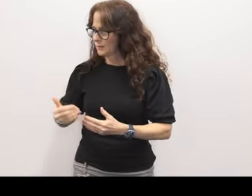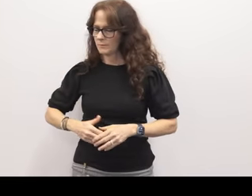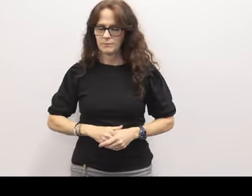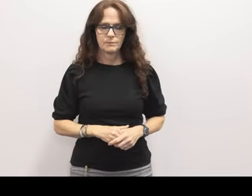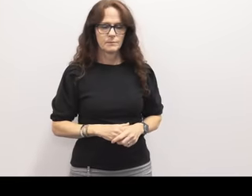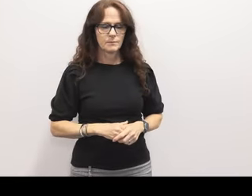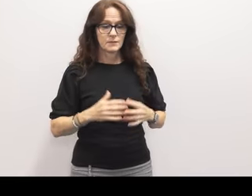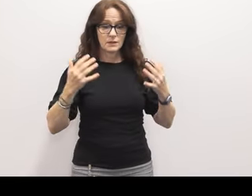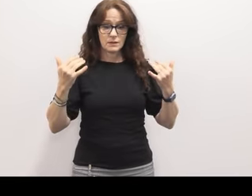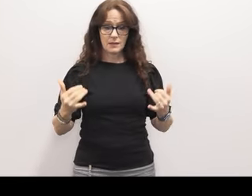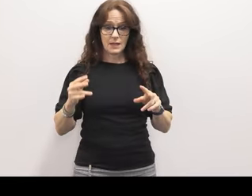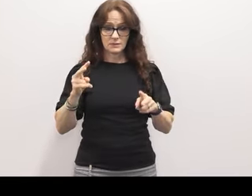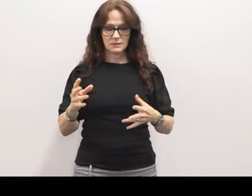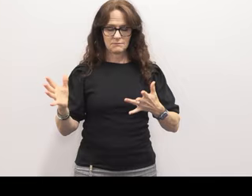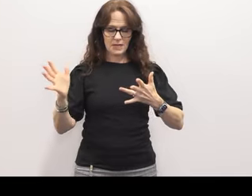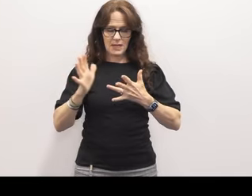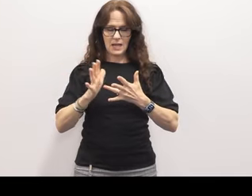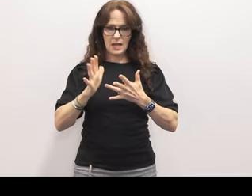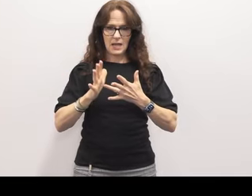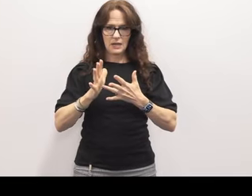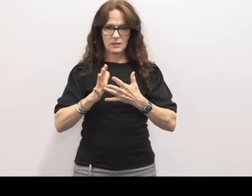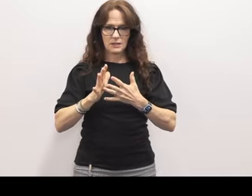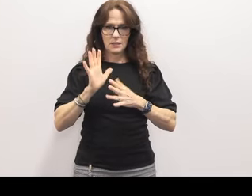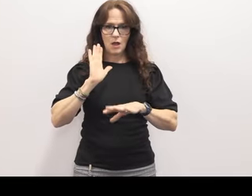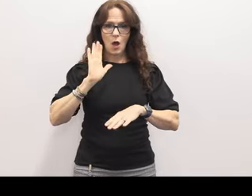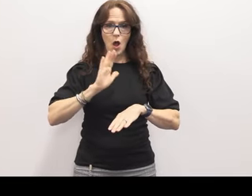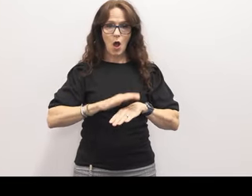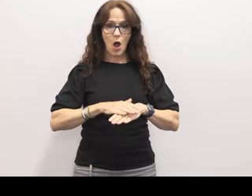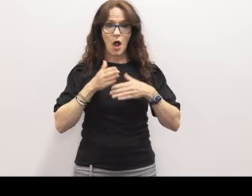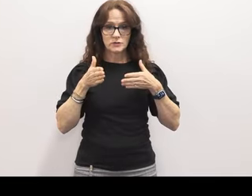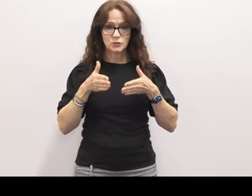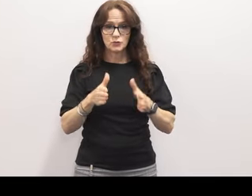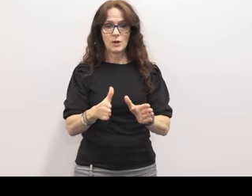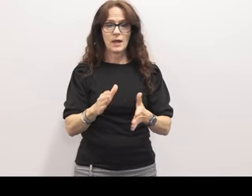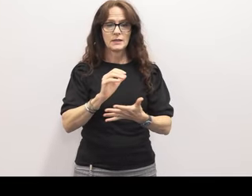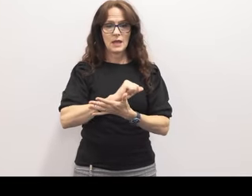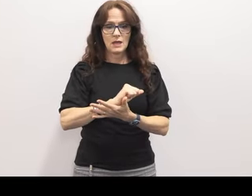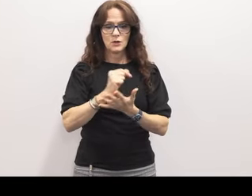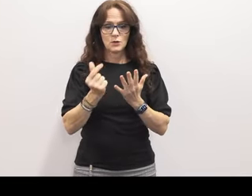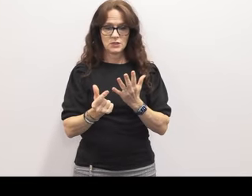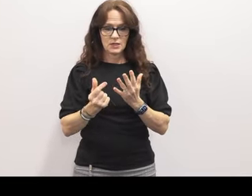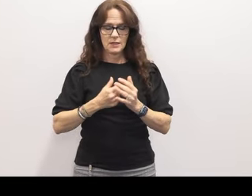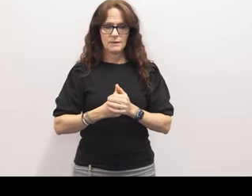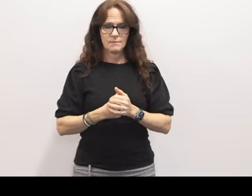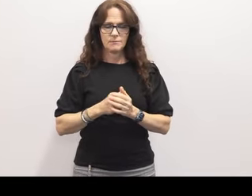[Veronica Madrigal] So now let's take a look at ninth grade On-Track A through G. Now let's look at, when we look at track,